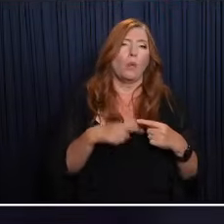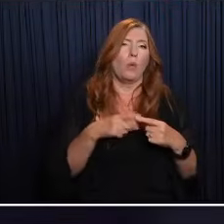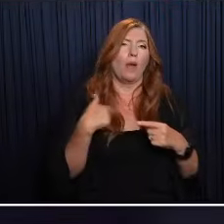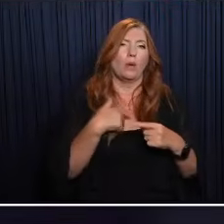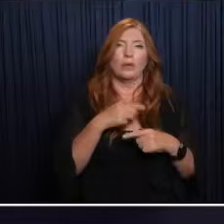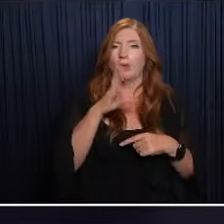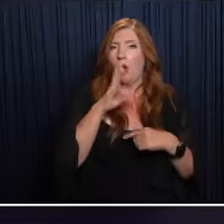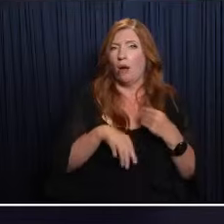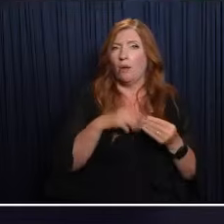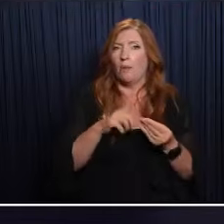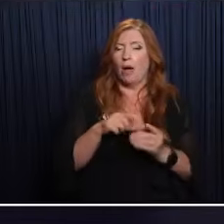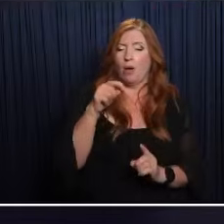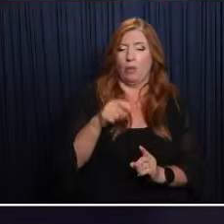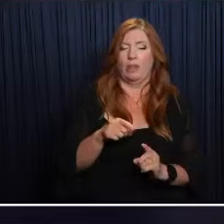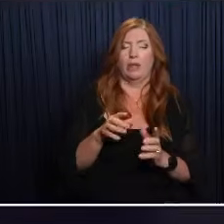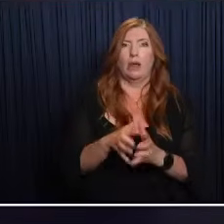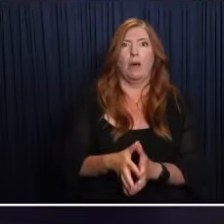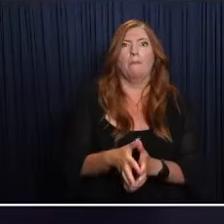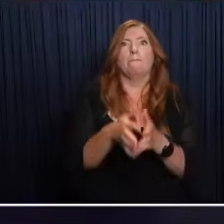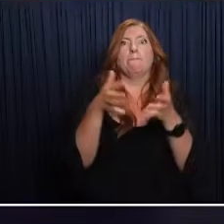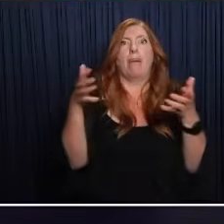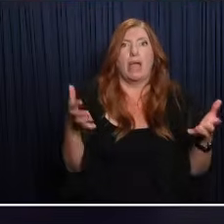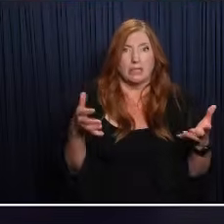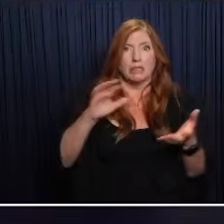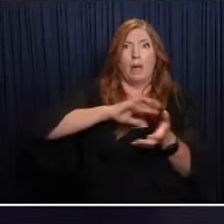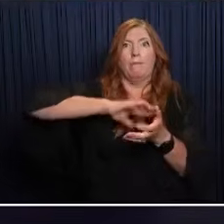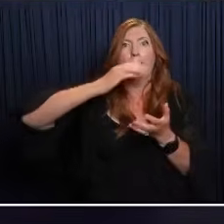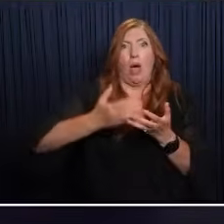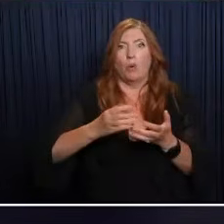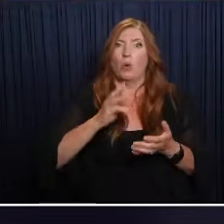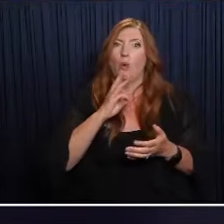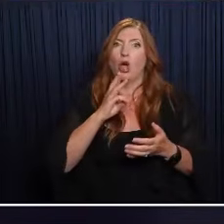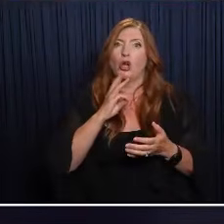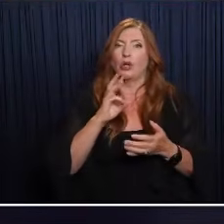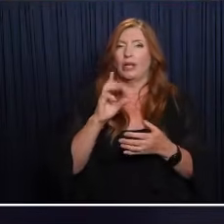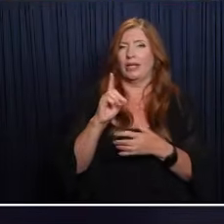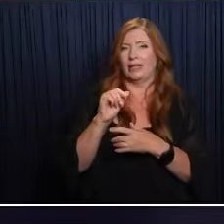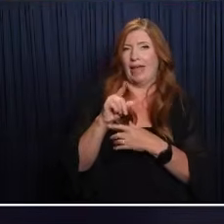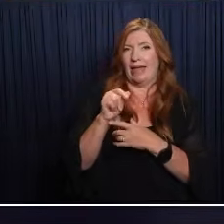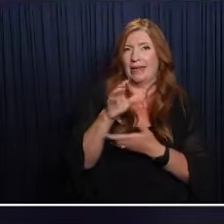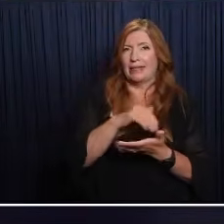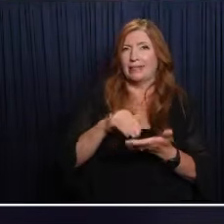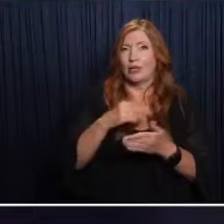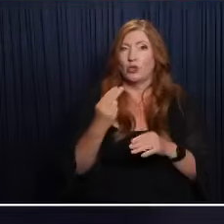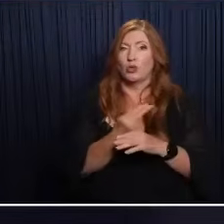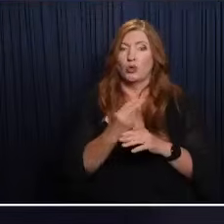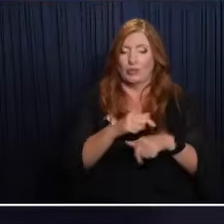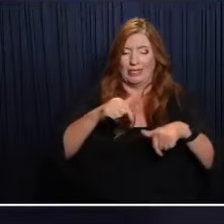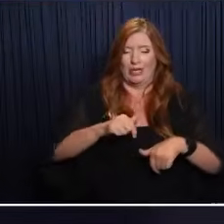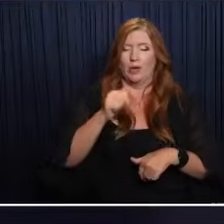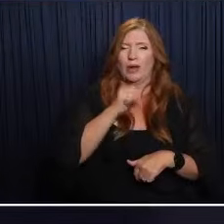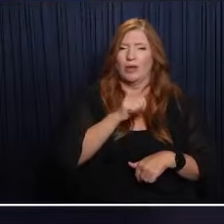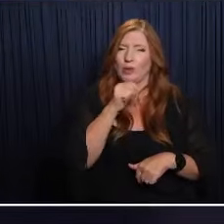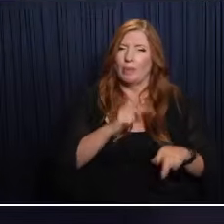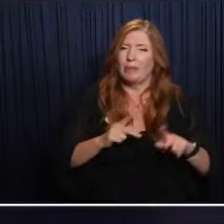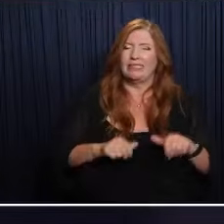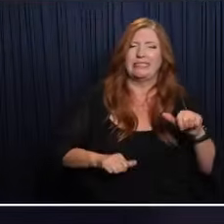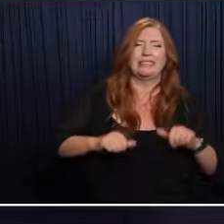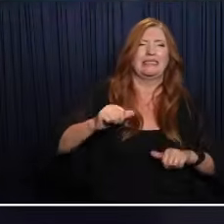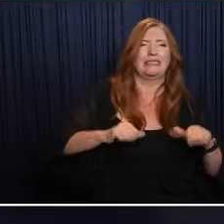CENTERS. ANOTHER ISSUE THAT COMES UP IS WATER. WHEN WE TALK ABOUT THE IMMENSE